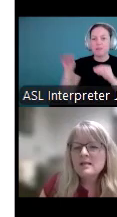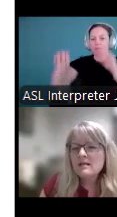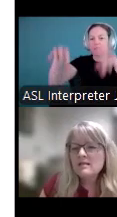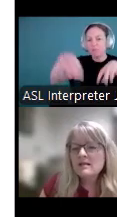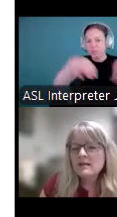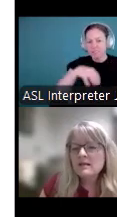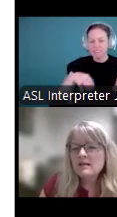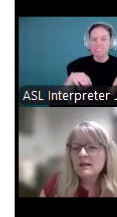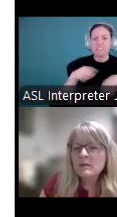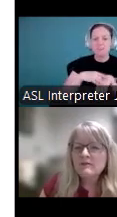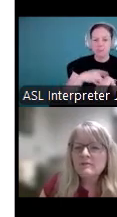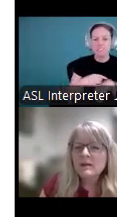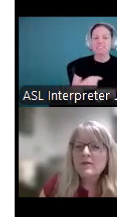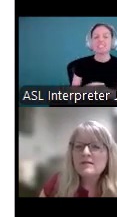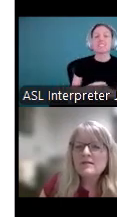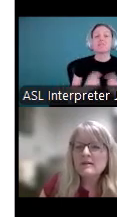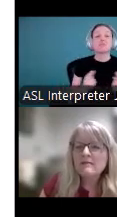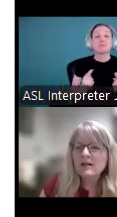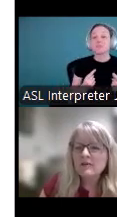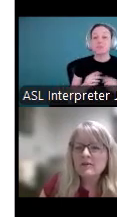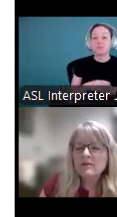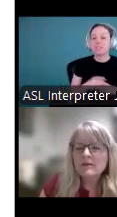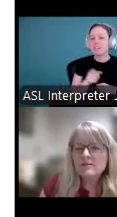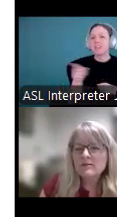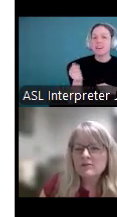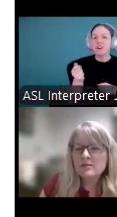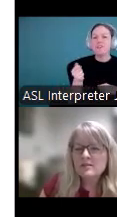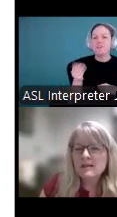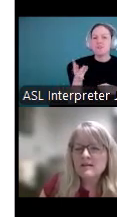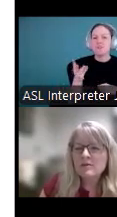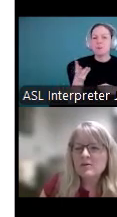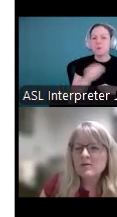tease the couple of members of our early intervention team who